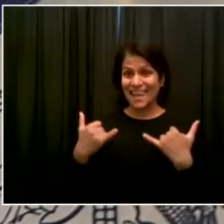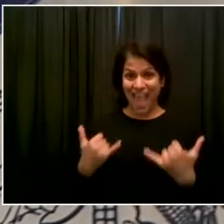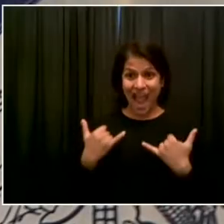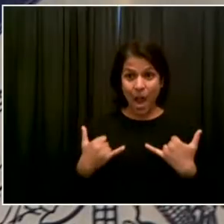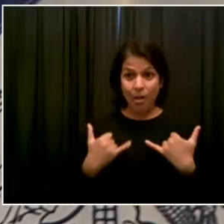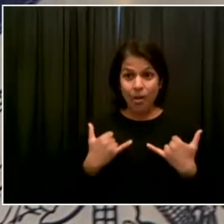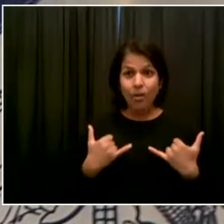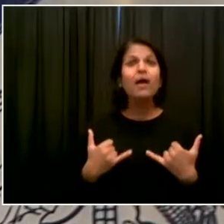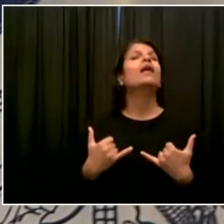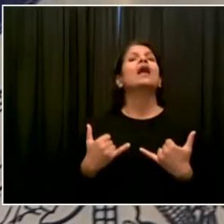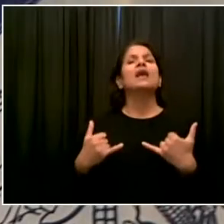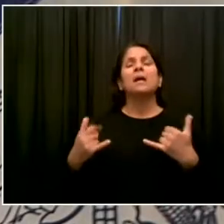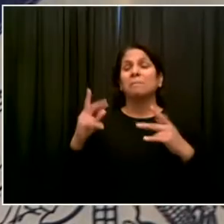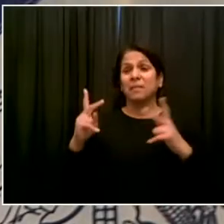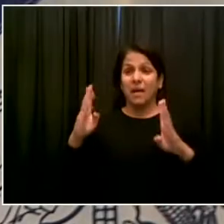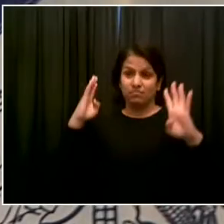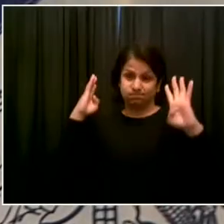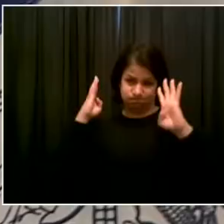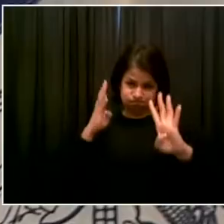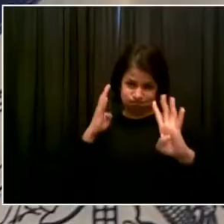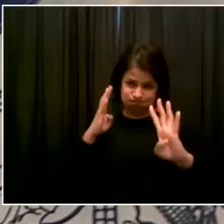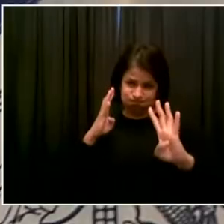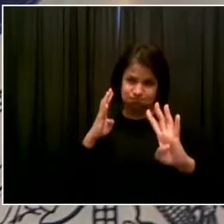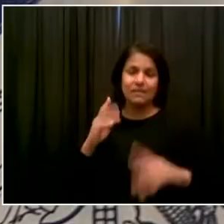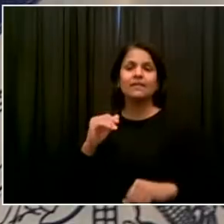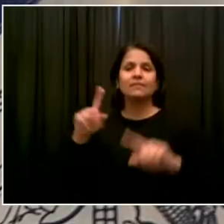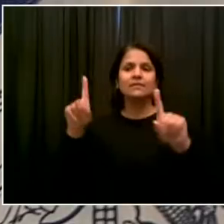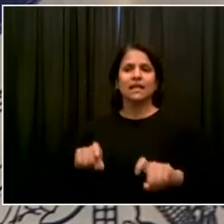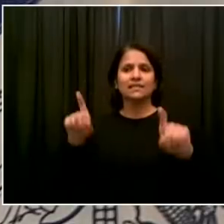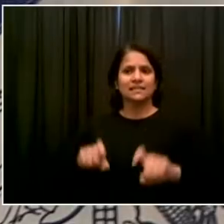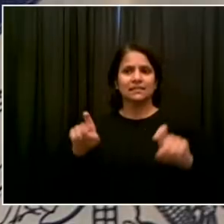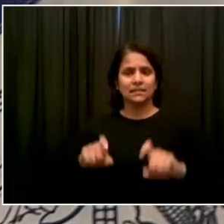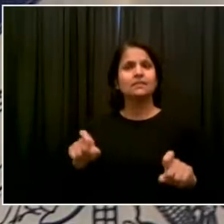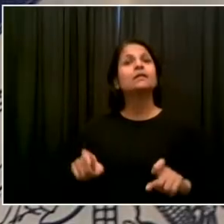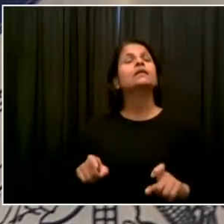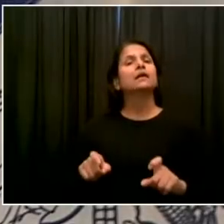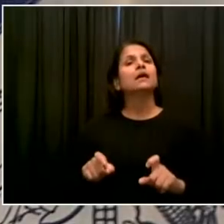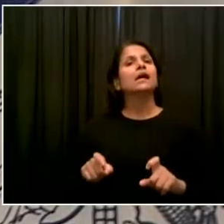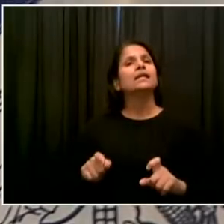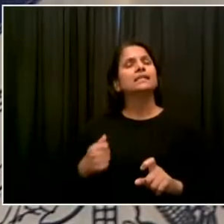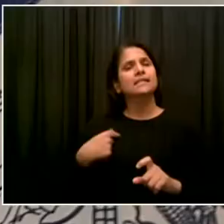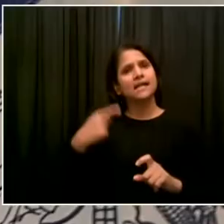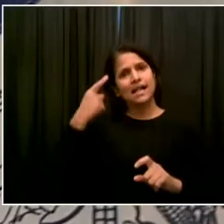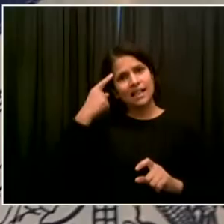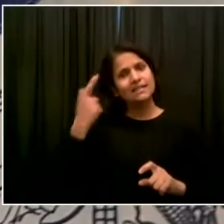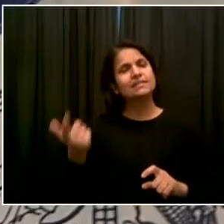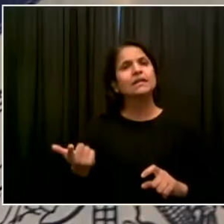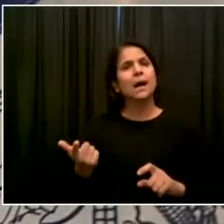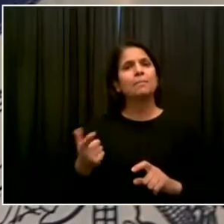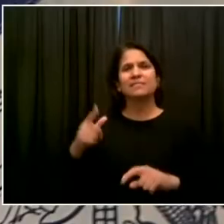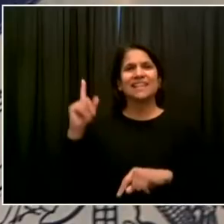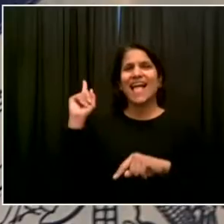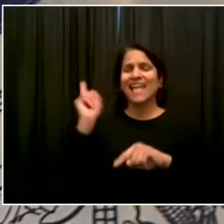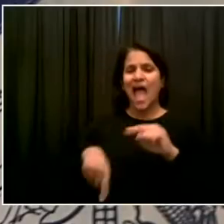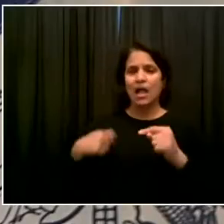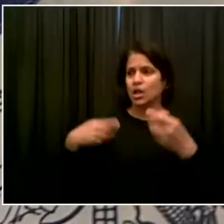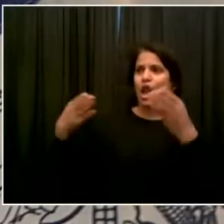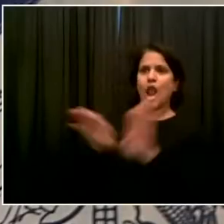UNDER NORMAL SITUATIONS. BUT NOW WE'RE SEEING AN EXTRAORDINARY UPTICK IN DEMAND,